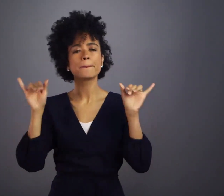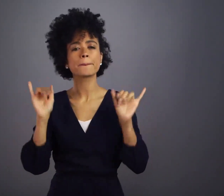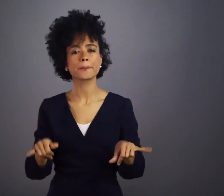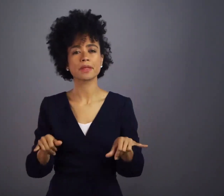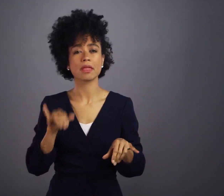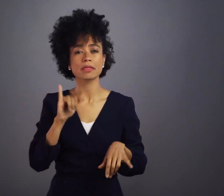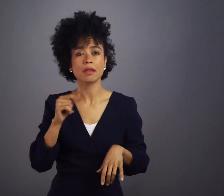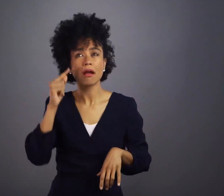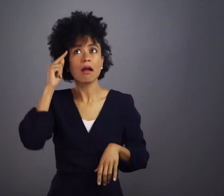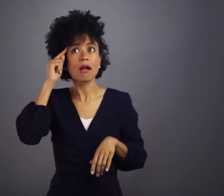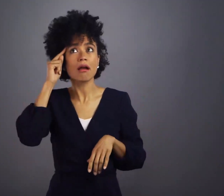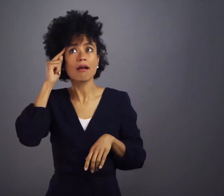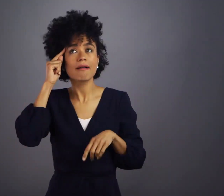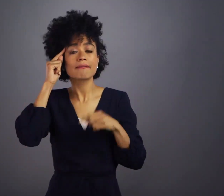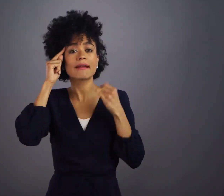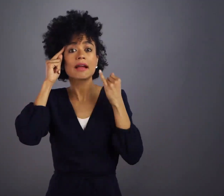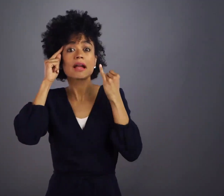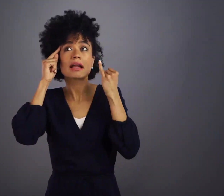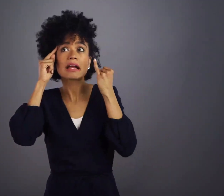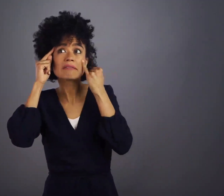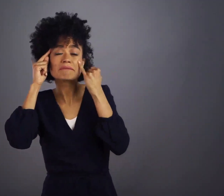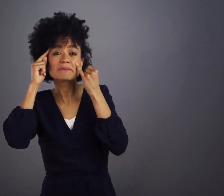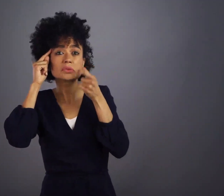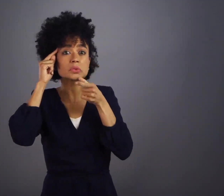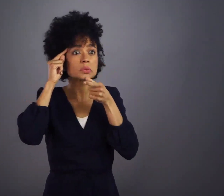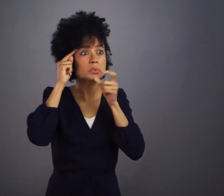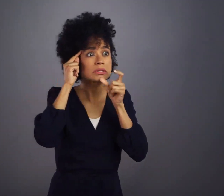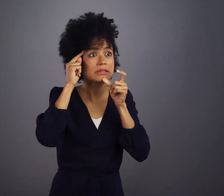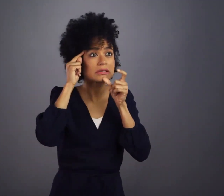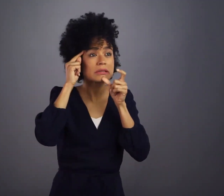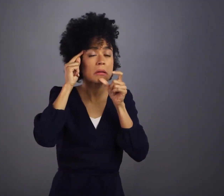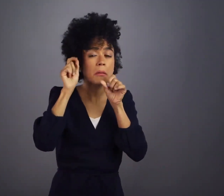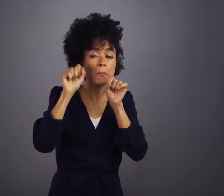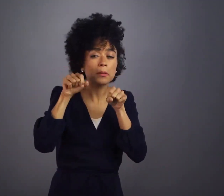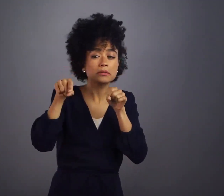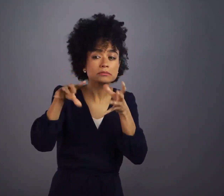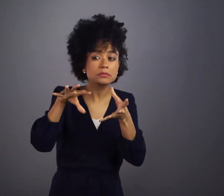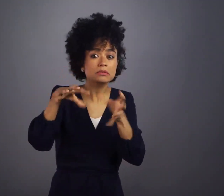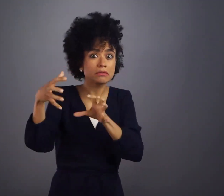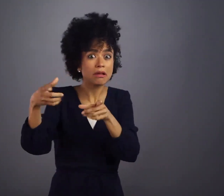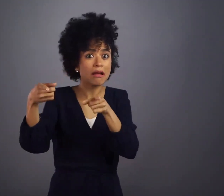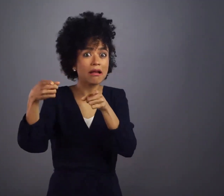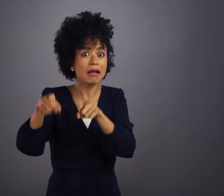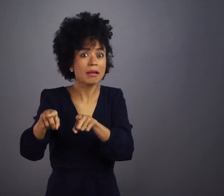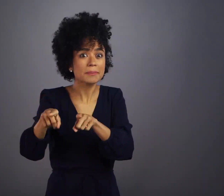If these thoughts occur, they are hazy and readily supplanted with the old threadbare idea